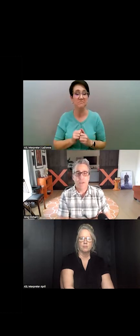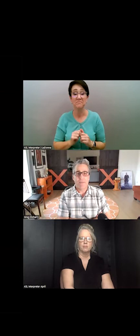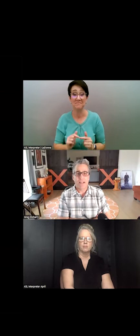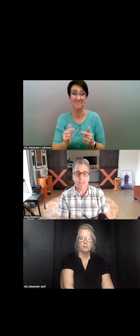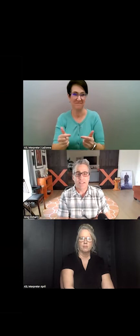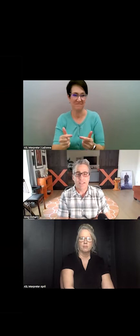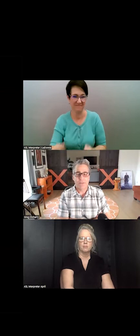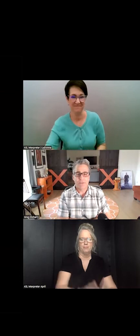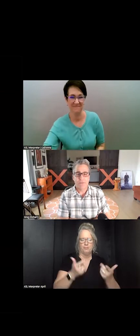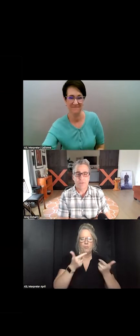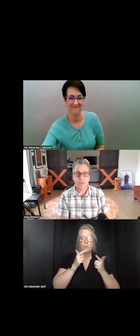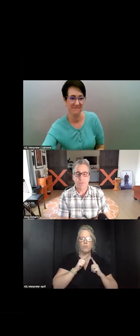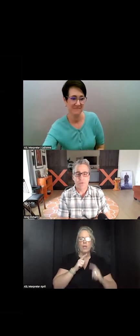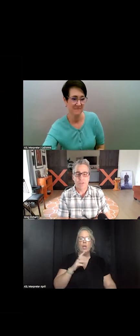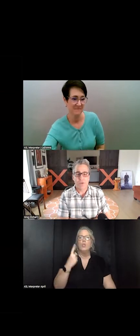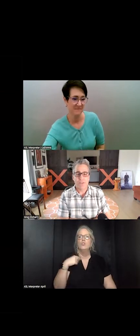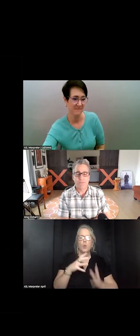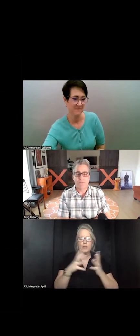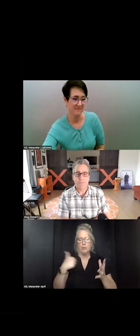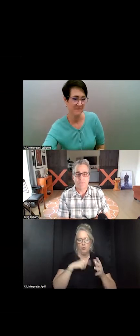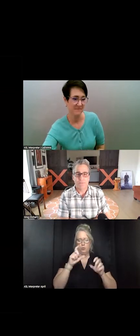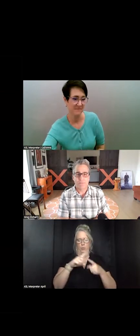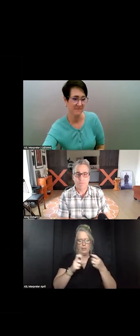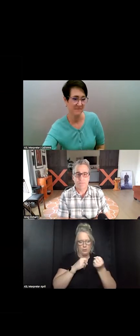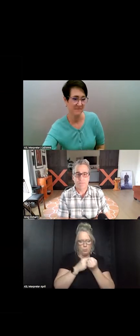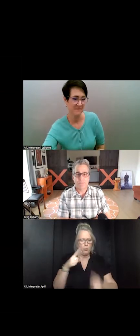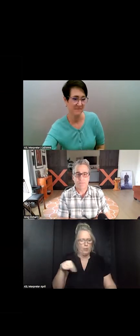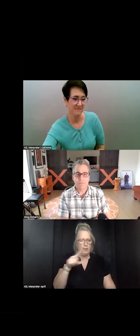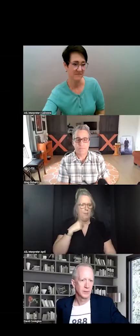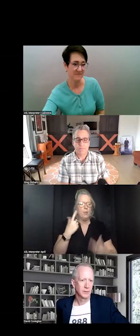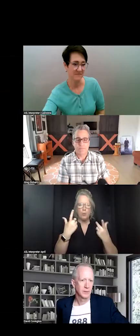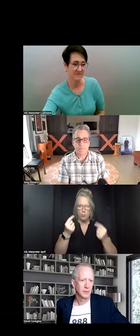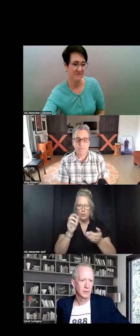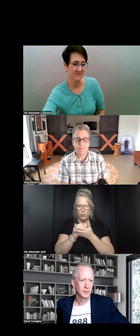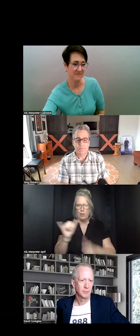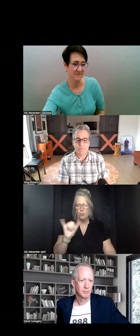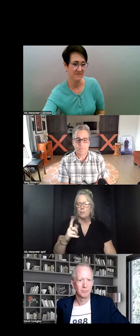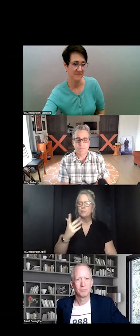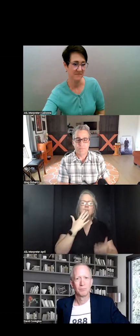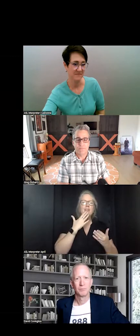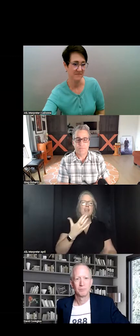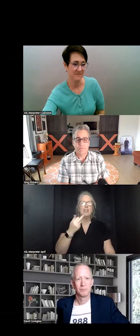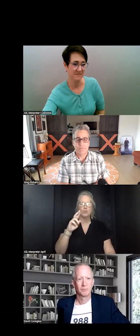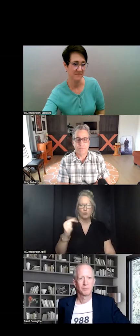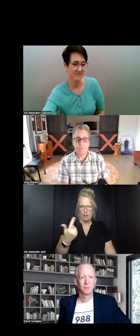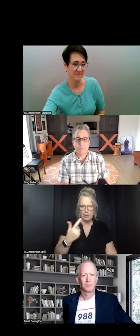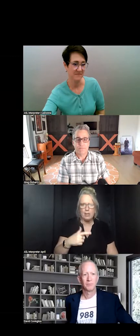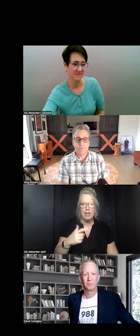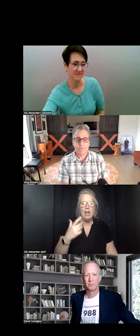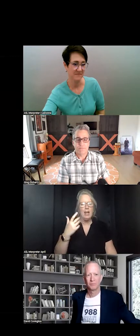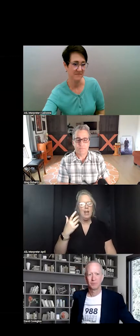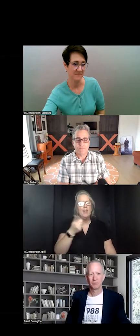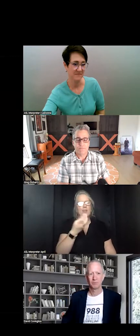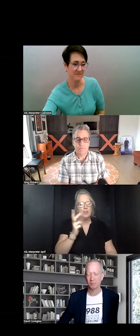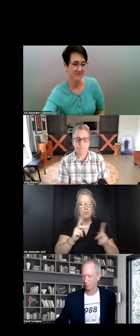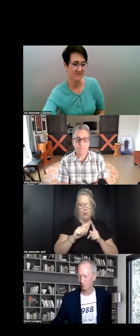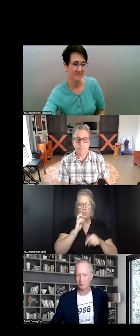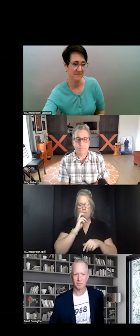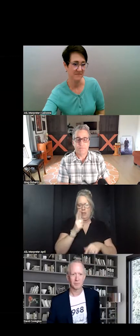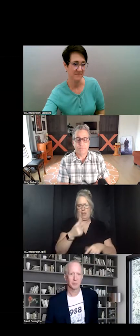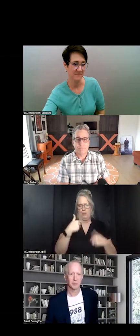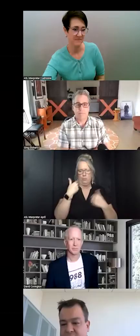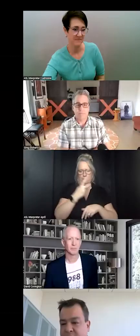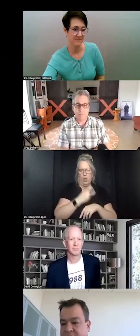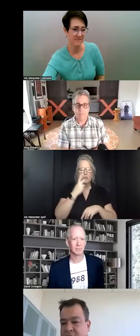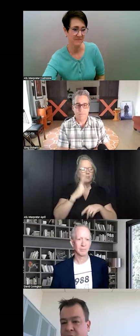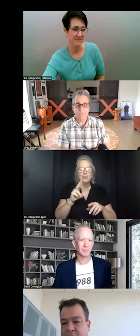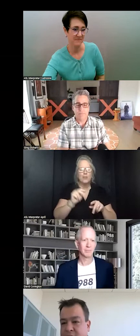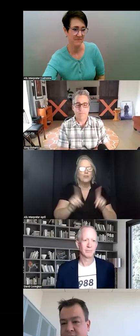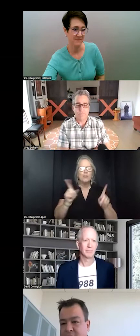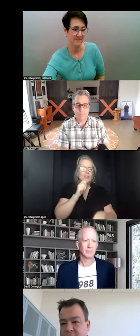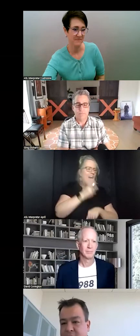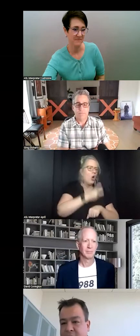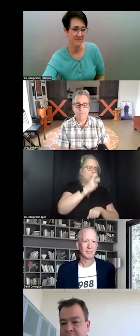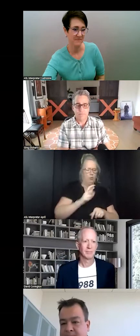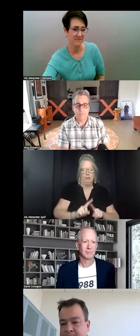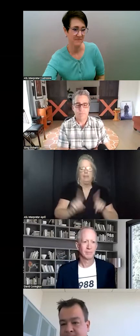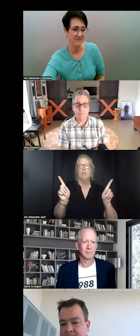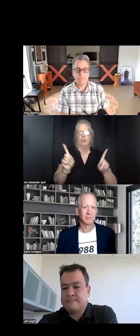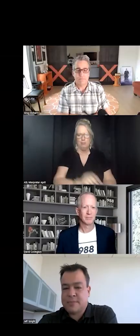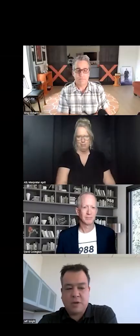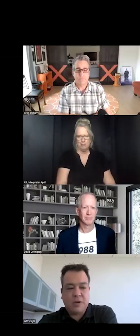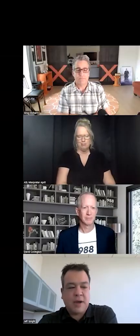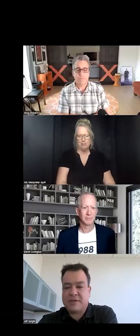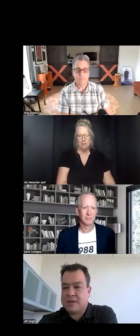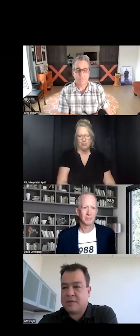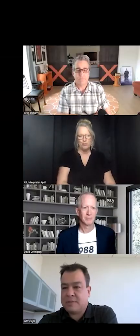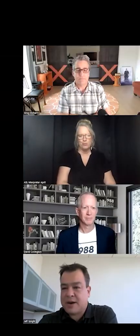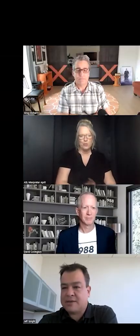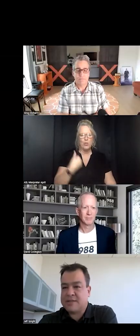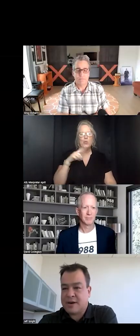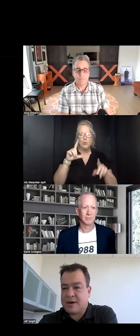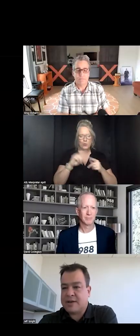EDUCATE THEM. IT IS USUALLY IMPORTANT AS WELL. YOU DO HAVE TO DEAL WITH THE PARENTS, GUARDIANS.